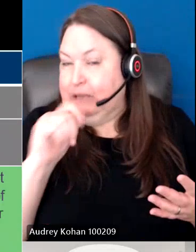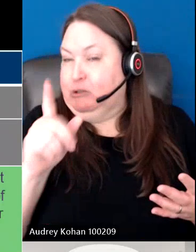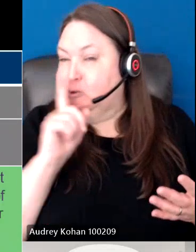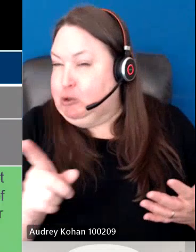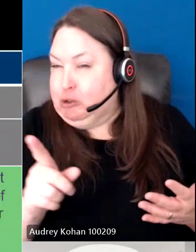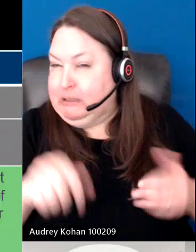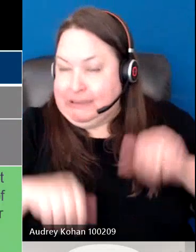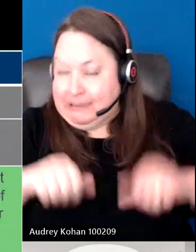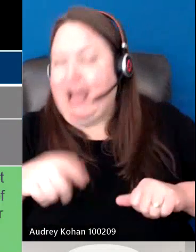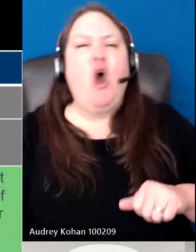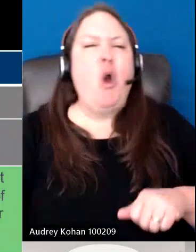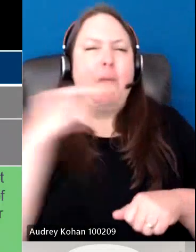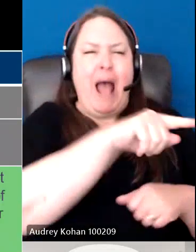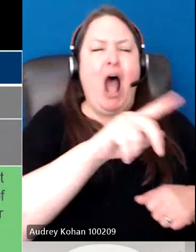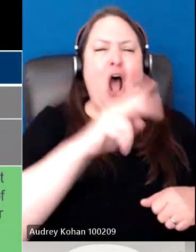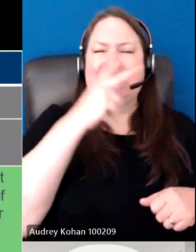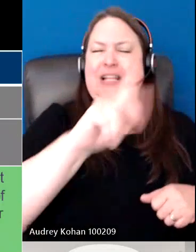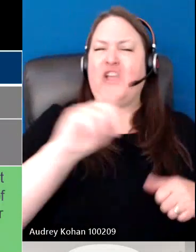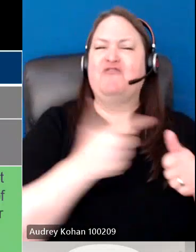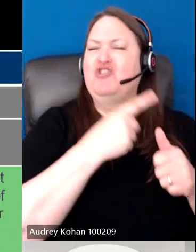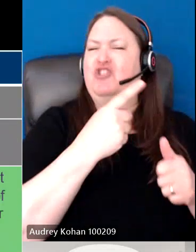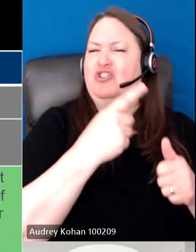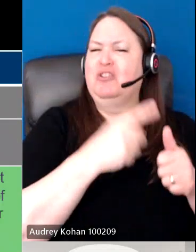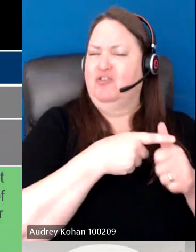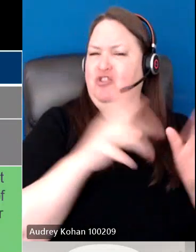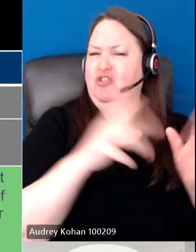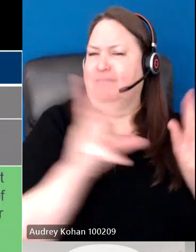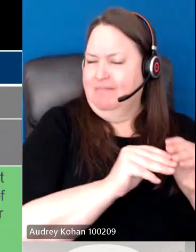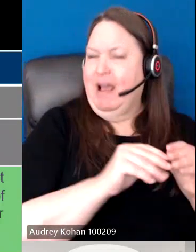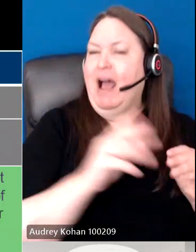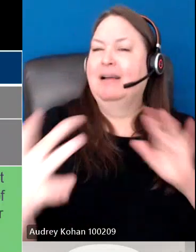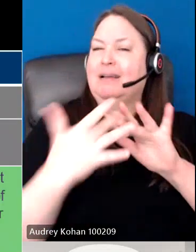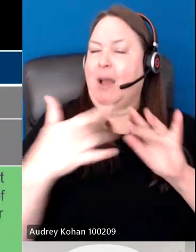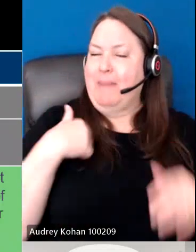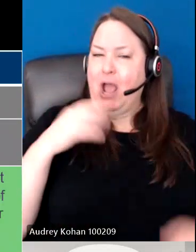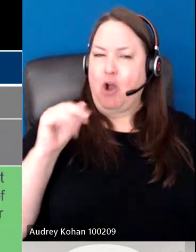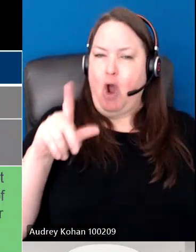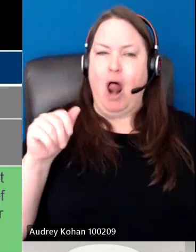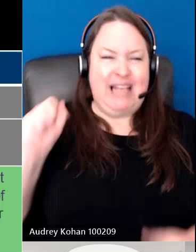out to to either me and Carla so we can help you with those but today we're going to cover what